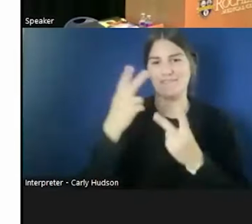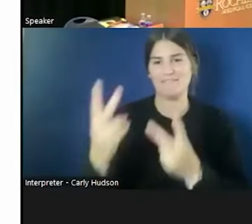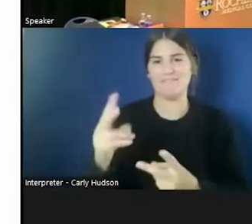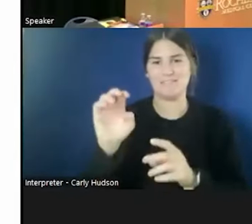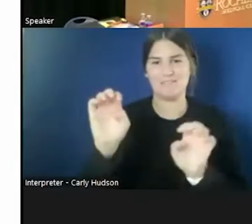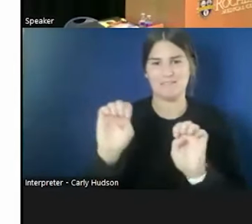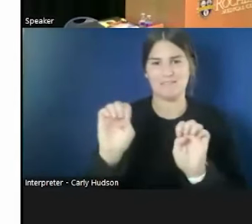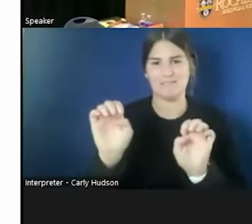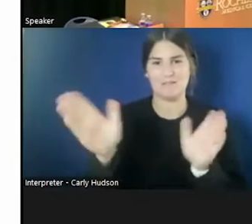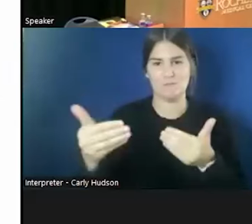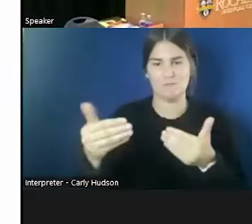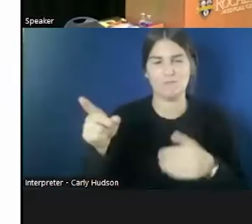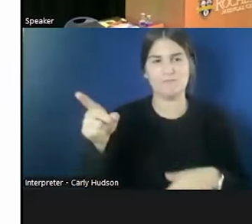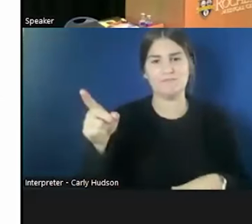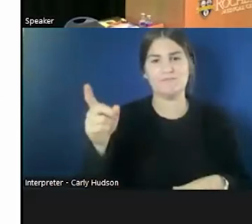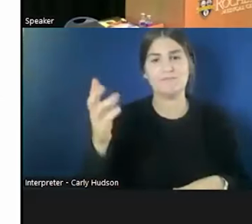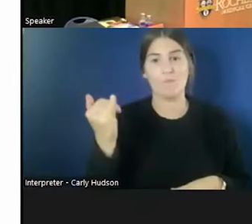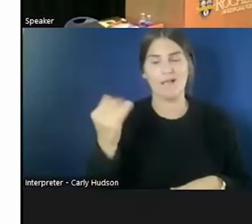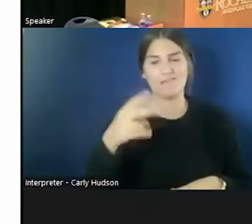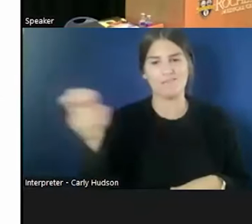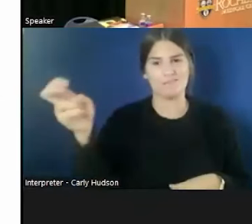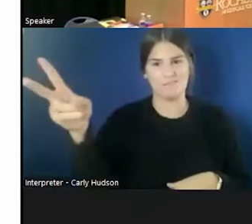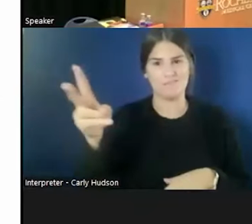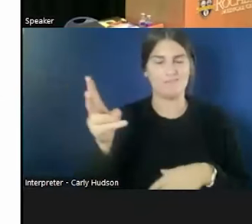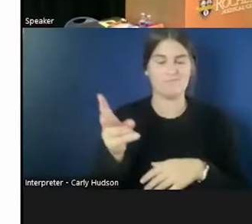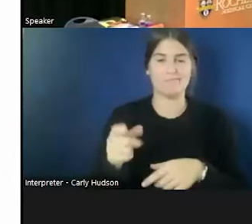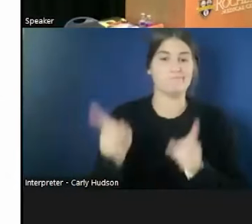would be hospitalized for three or four days and that was vacation for him because he got